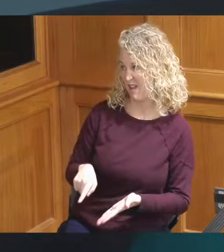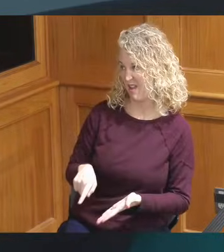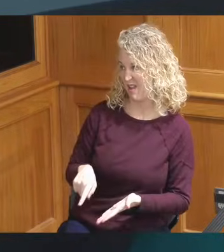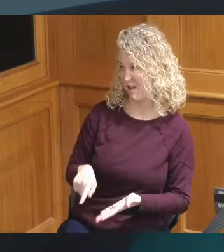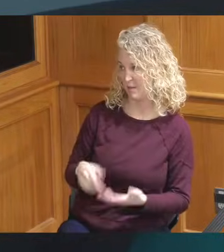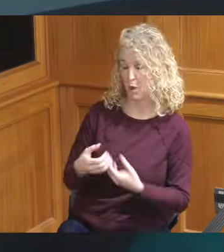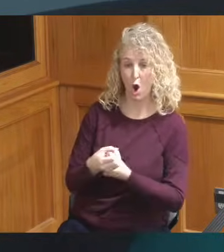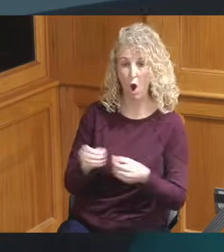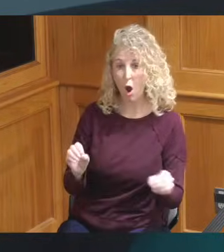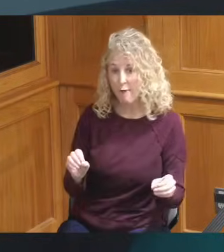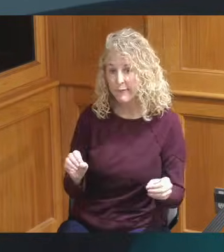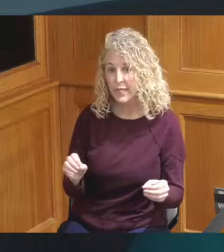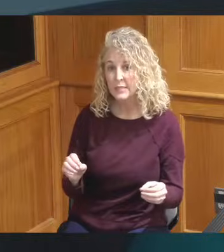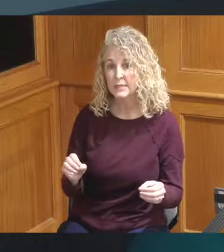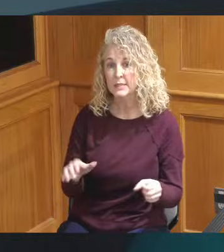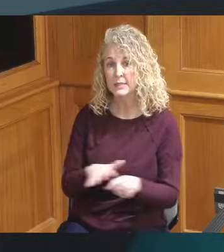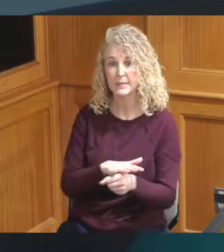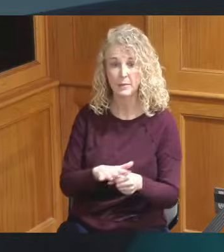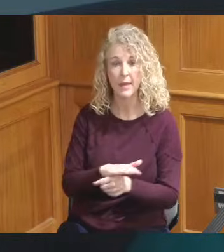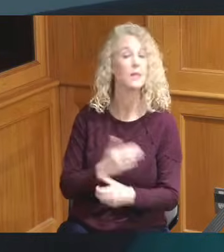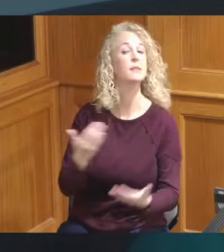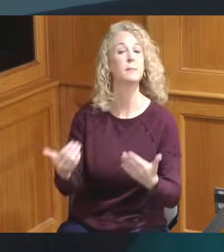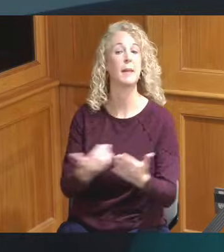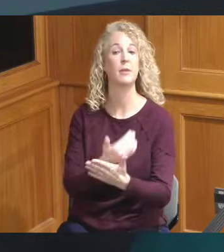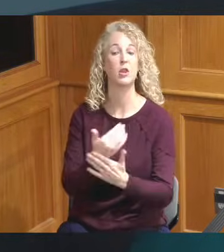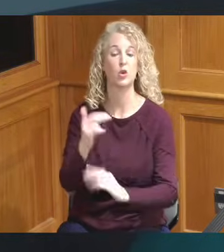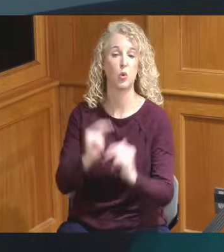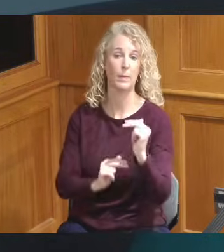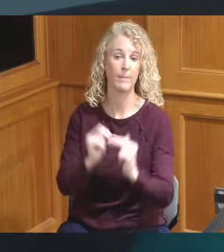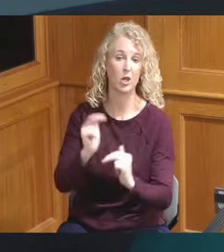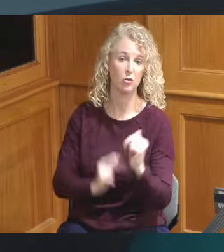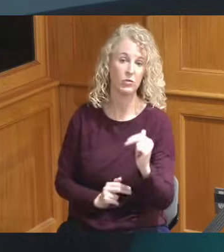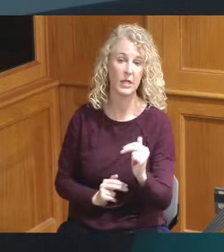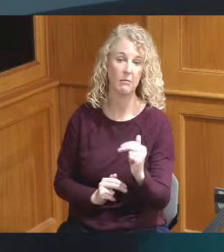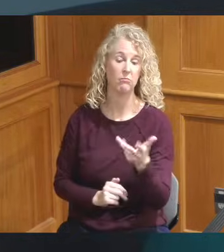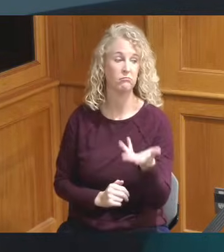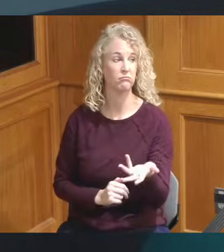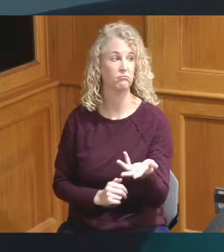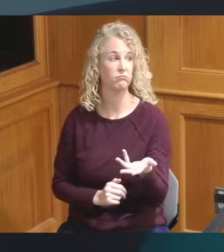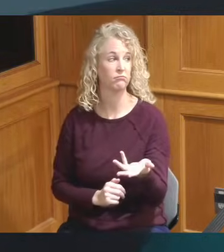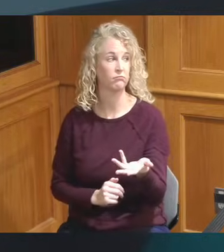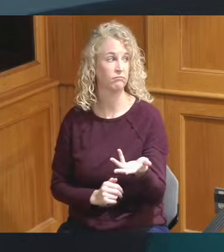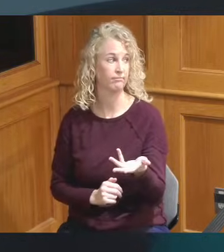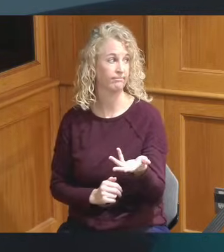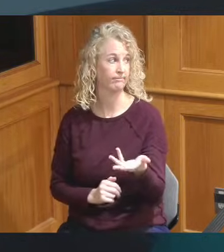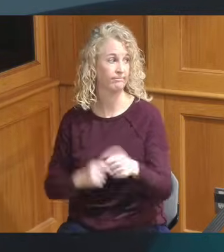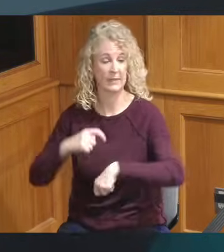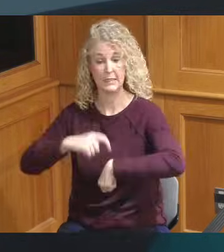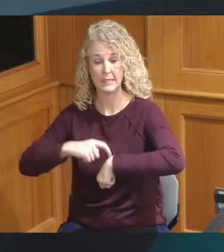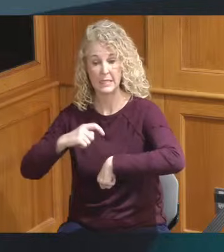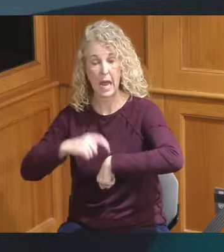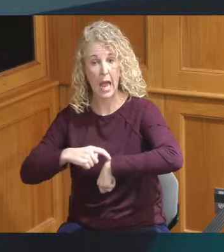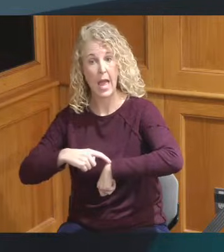space that's getting ready to happen out at at the Bond Hill Central campus whether it's time